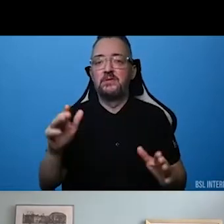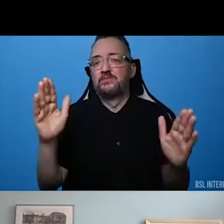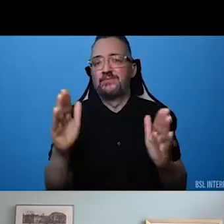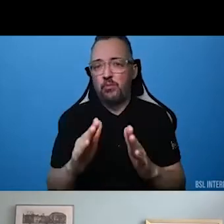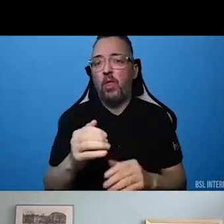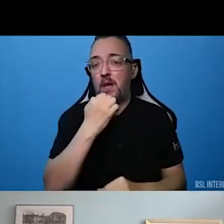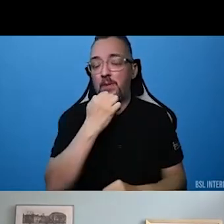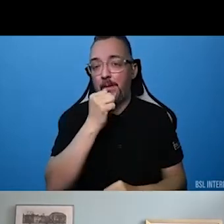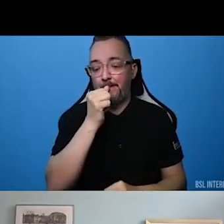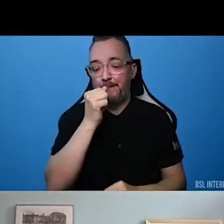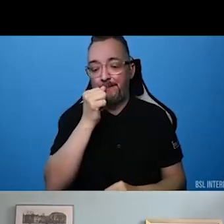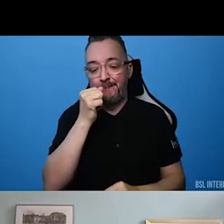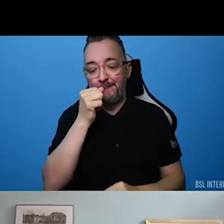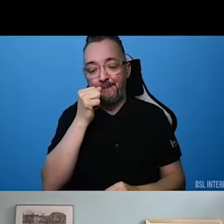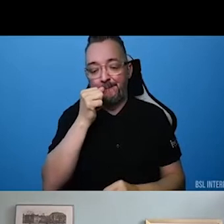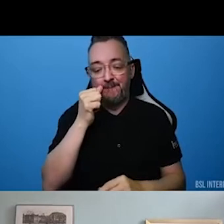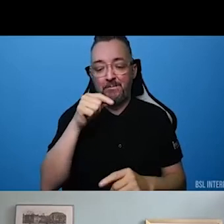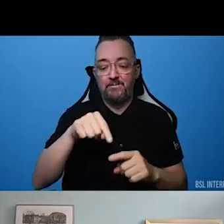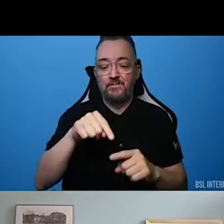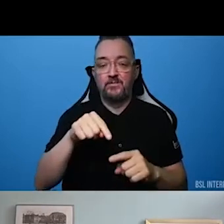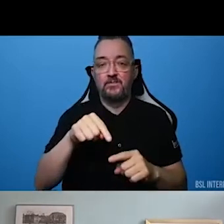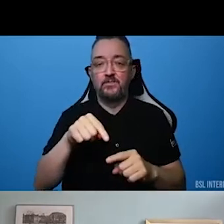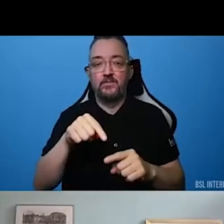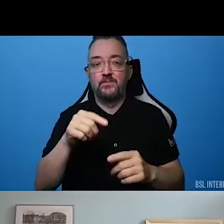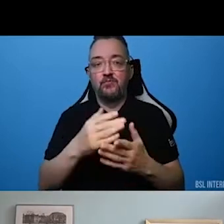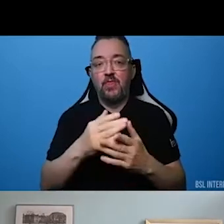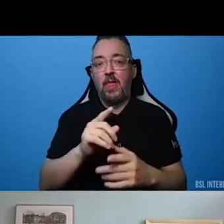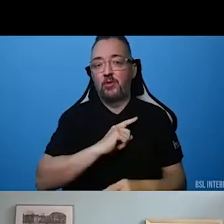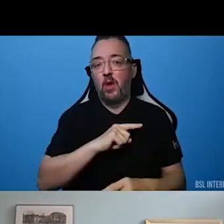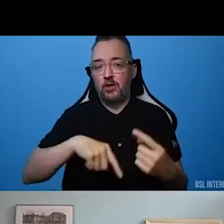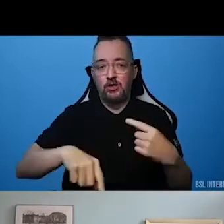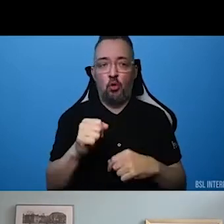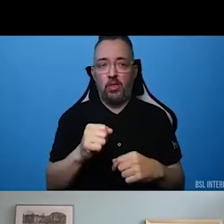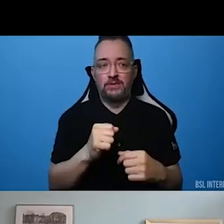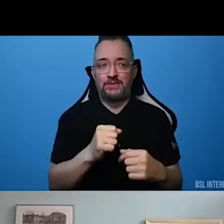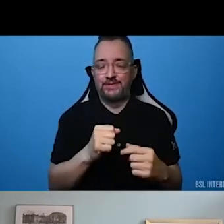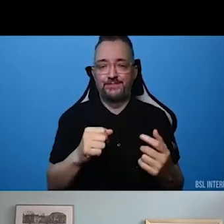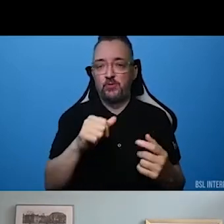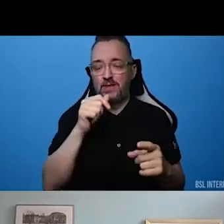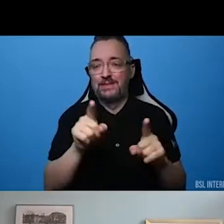as I think part of the reason for the disavowal in Scotland. There's not a similar slave port as such